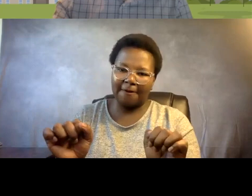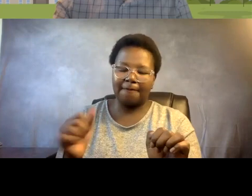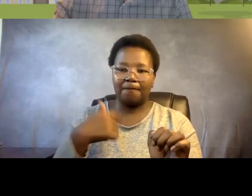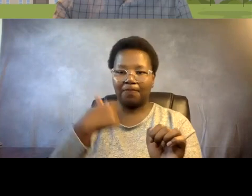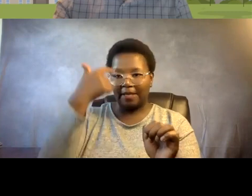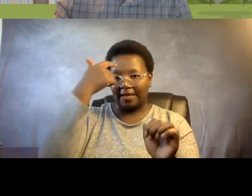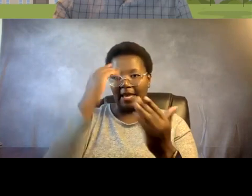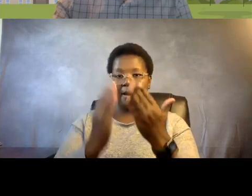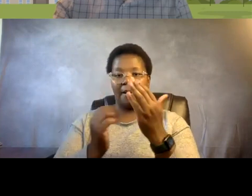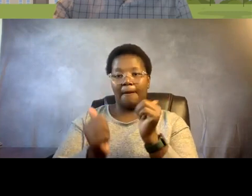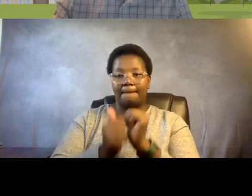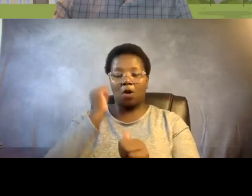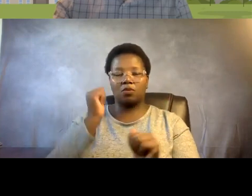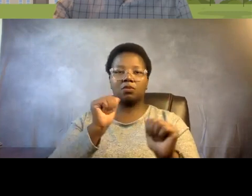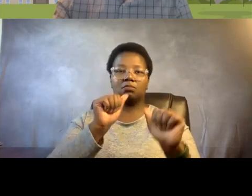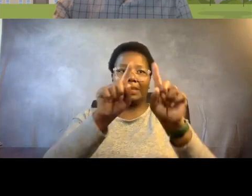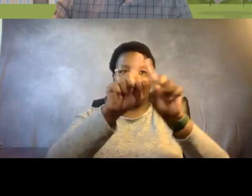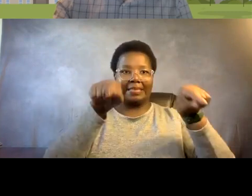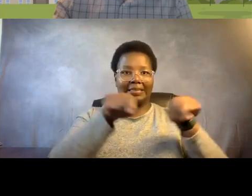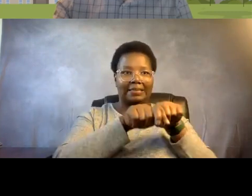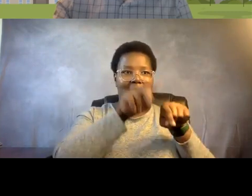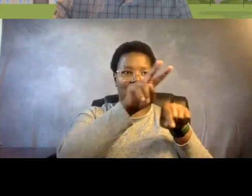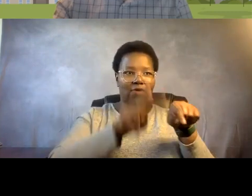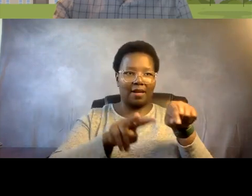this, you know, things like a screen reader or a keyboard interaction or mouse interaction,